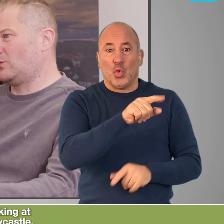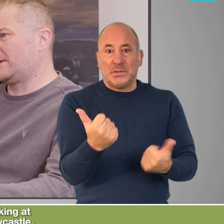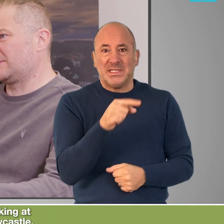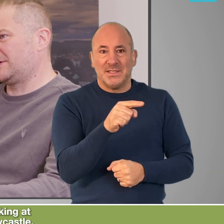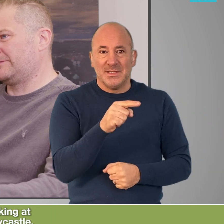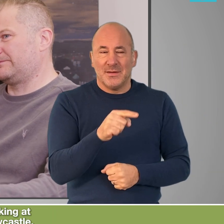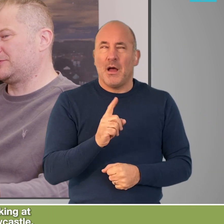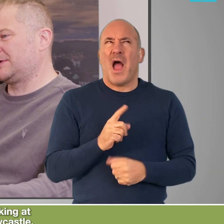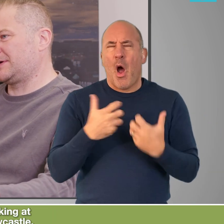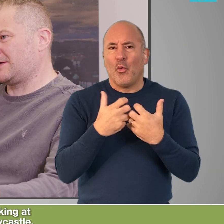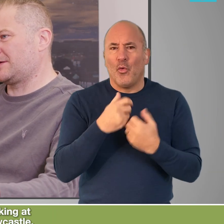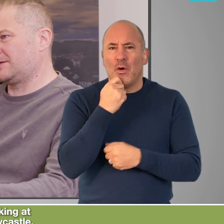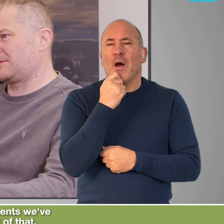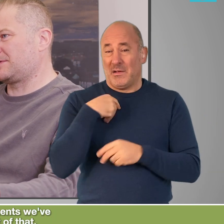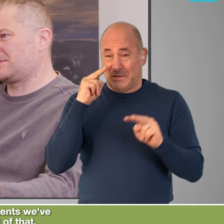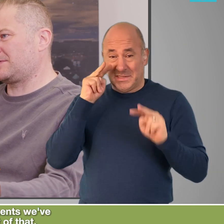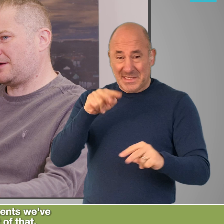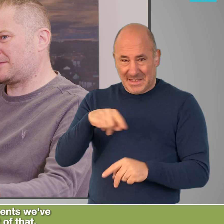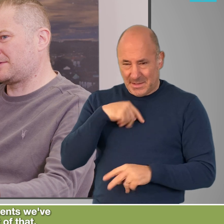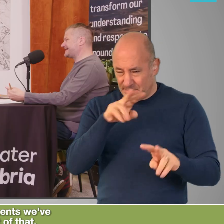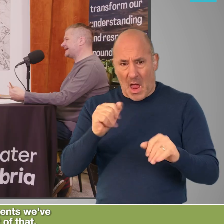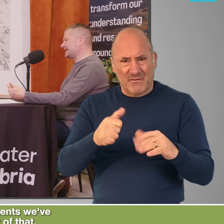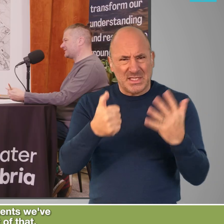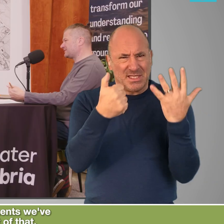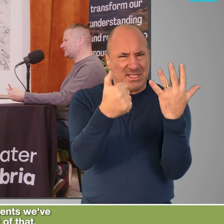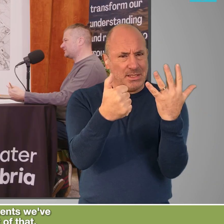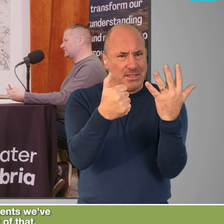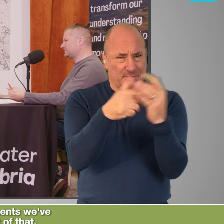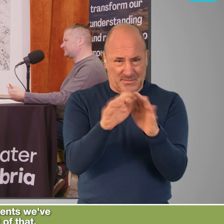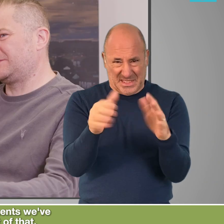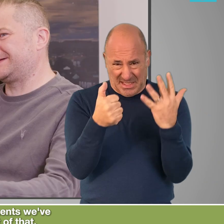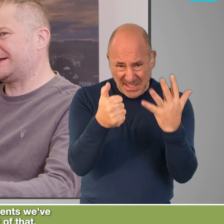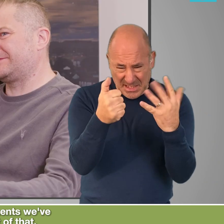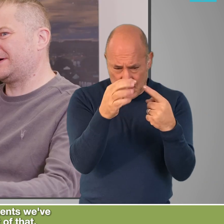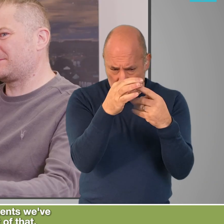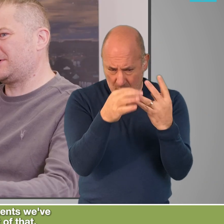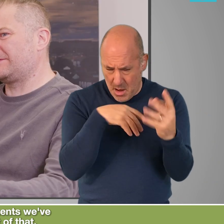when we're looking at Blue Green, Newcastle, there's six key elements we've identified as part of that.